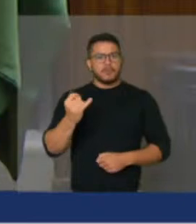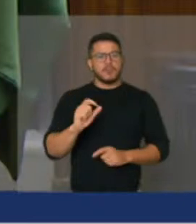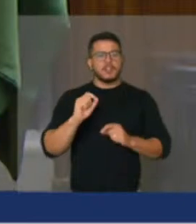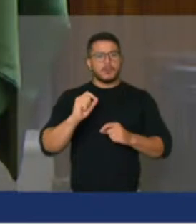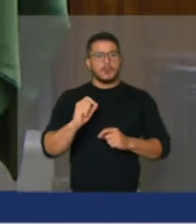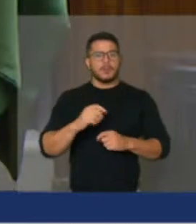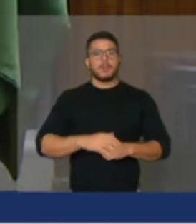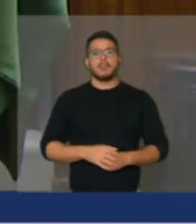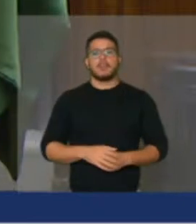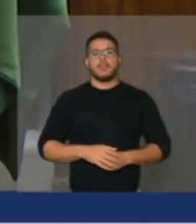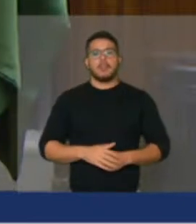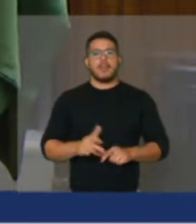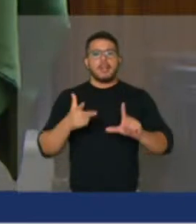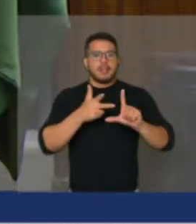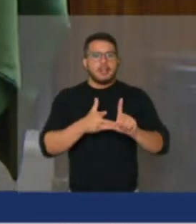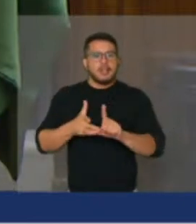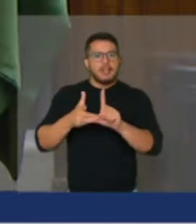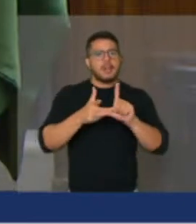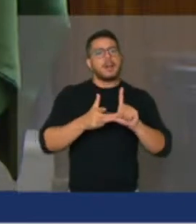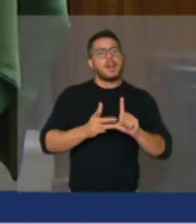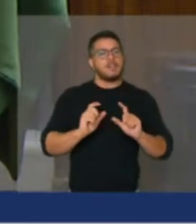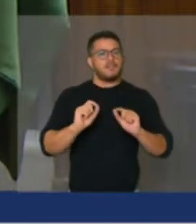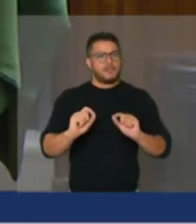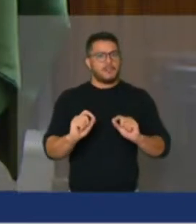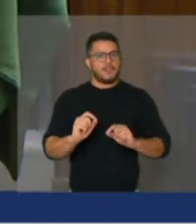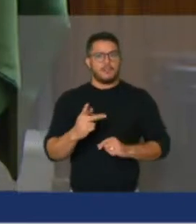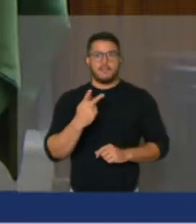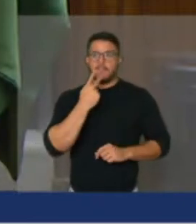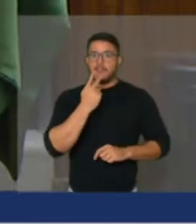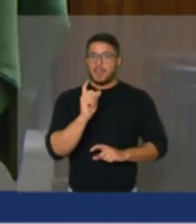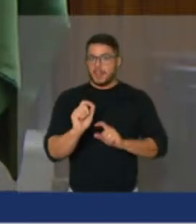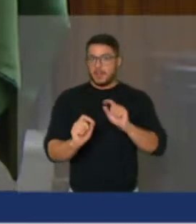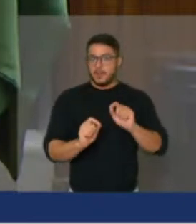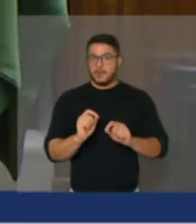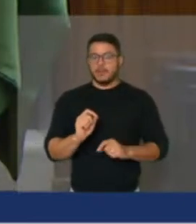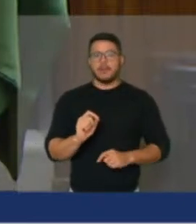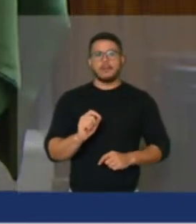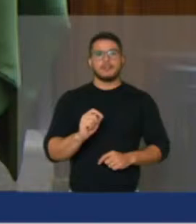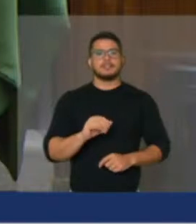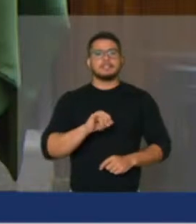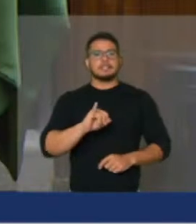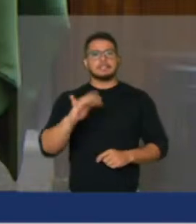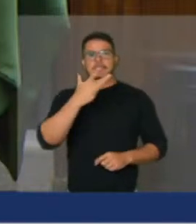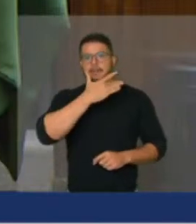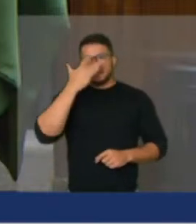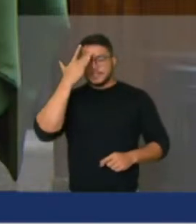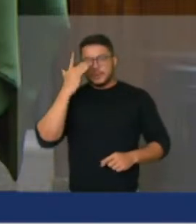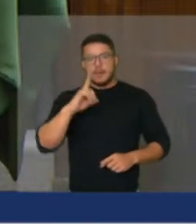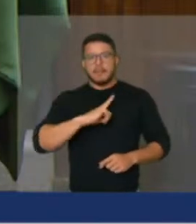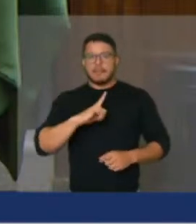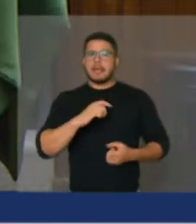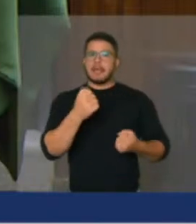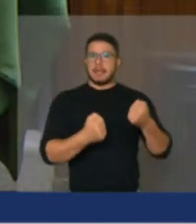QUEM NÃO TEM CARRO TEM QUE COMPRAR E COMER OSSO, ESSES TÊM QUE SABER DO SR. PAULO GUEDES O QUE ELE FALA. NÓS